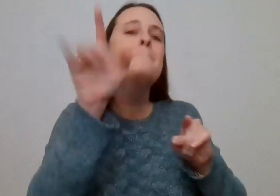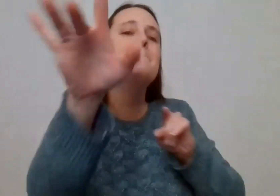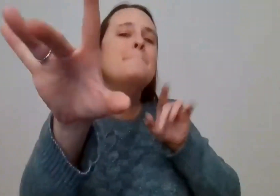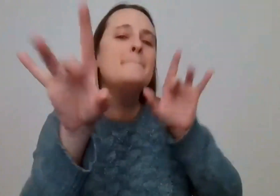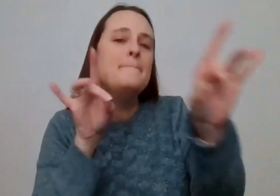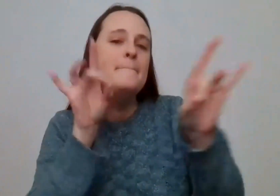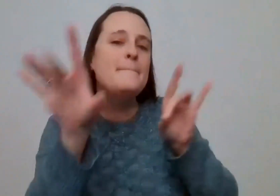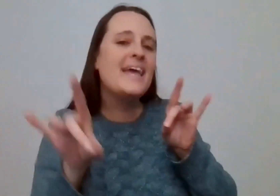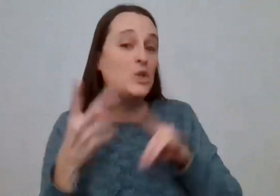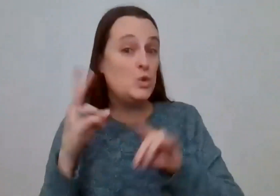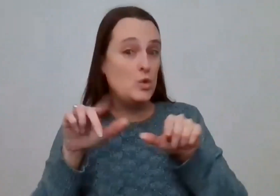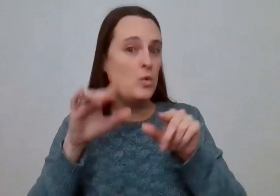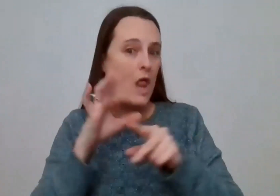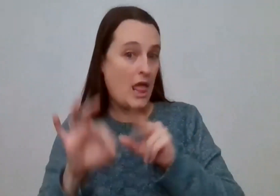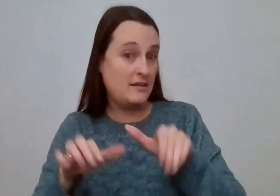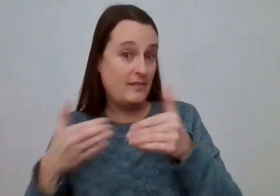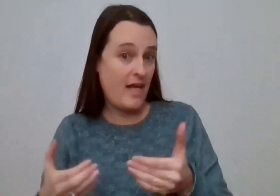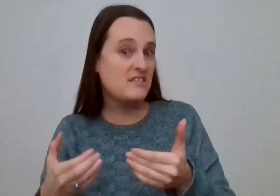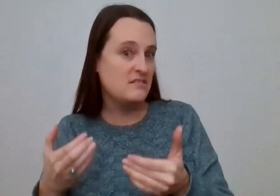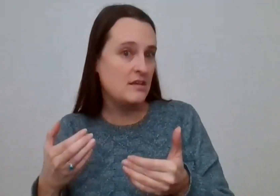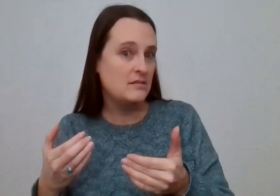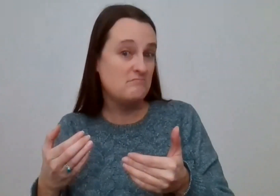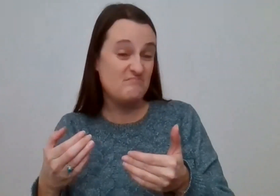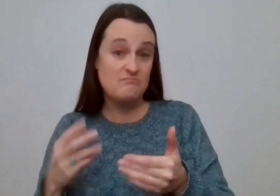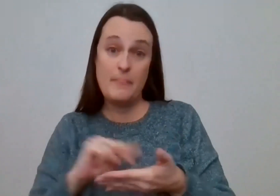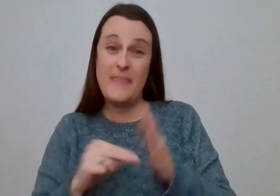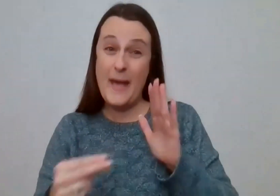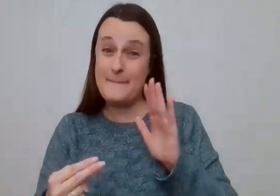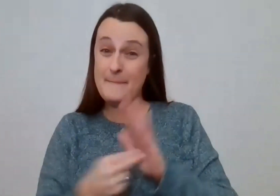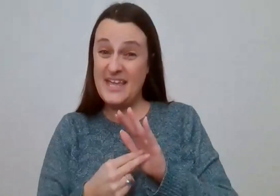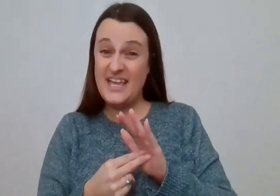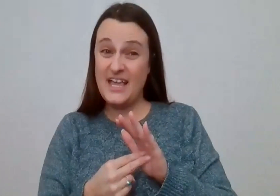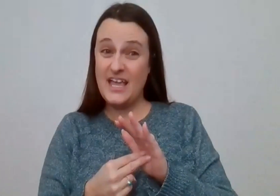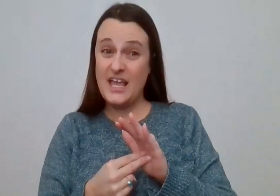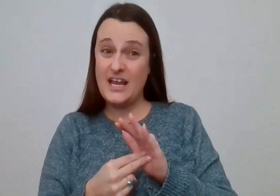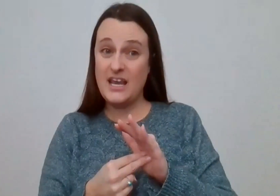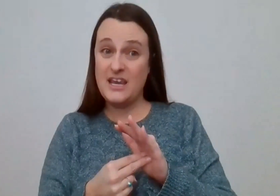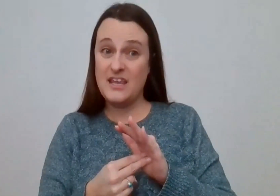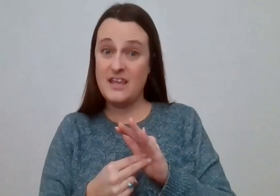two electives that doesn't mean that every other student in the building may select those same